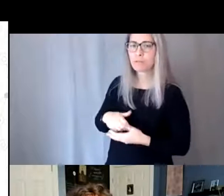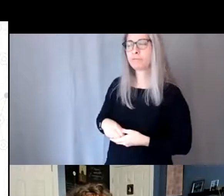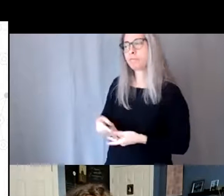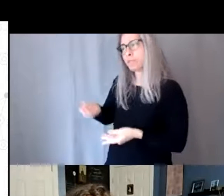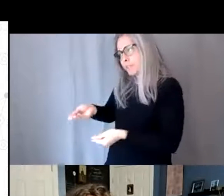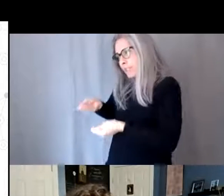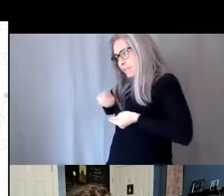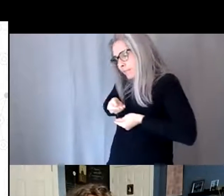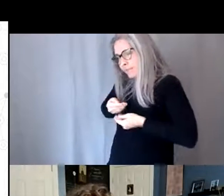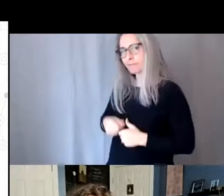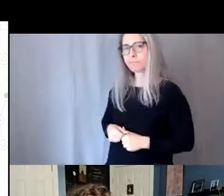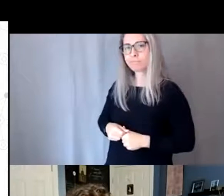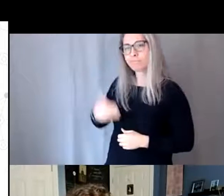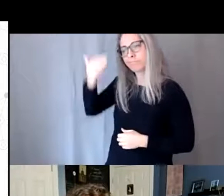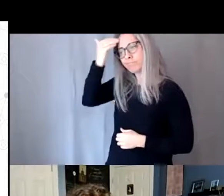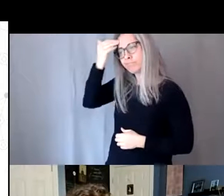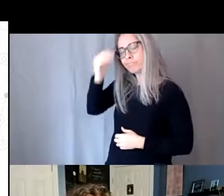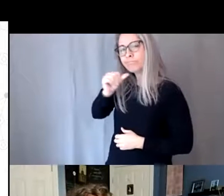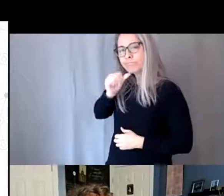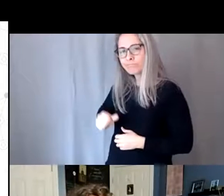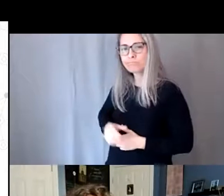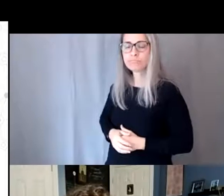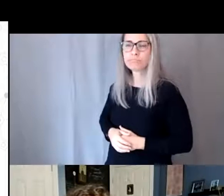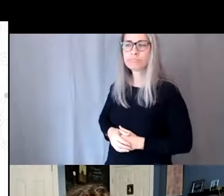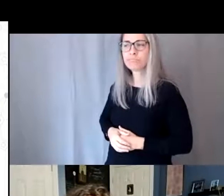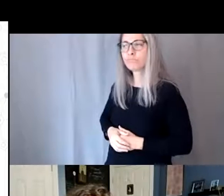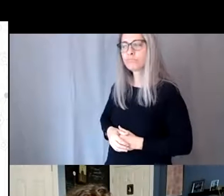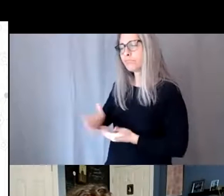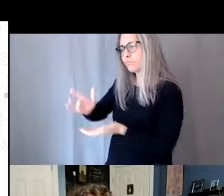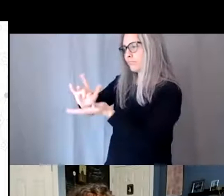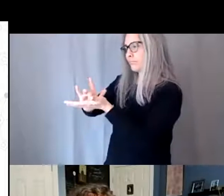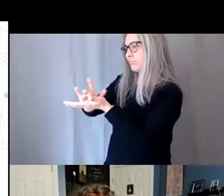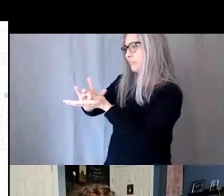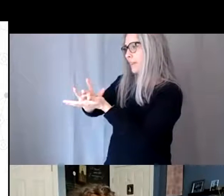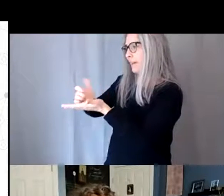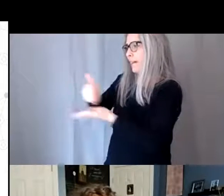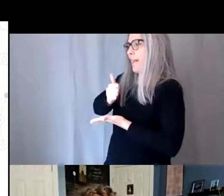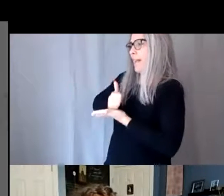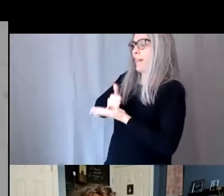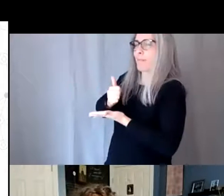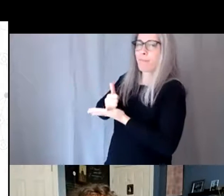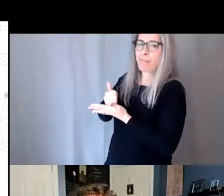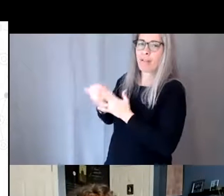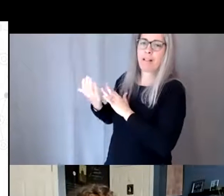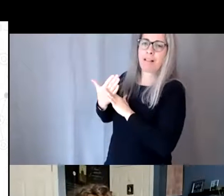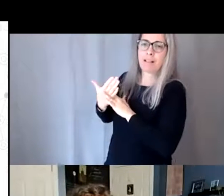subject but really as that medical or object of medical intervention the support worker